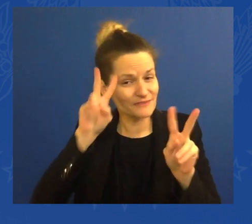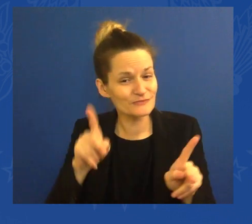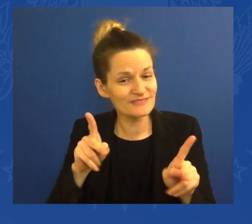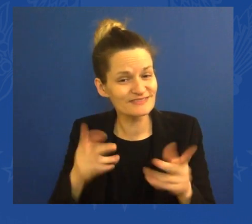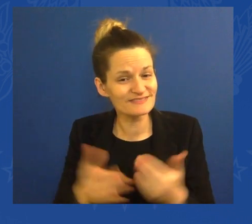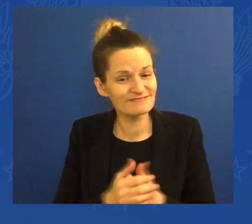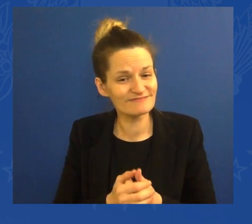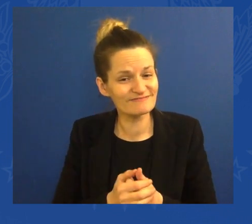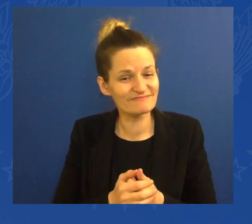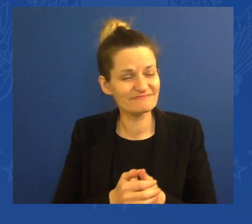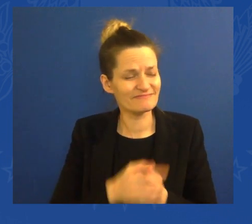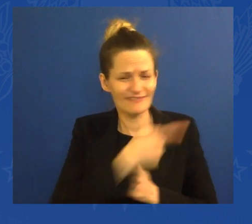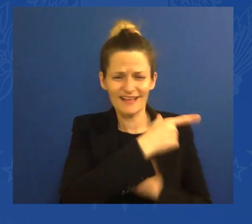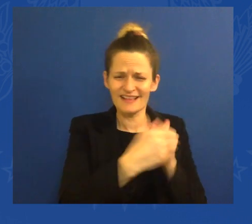That day, he was Joe --